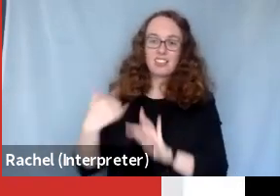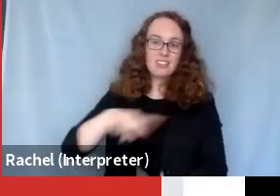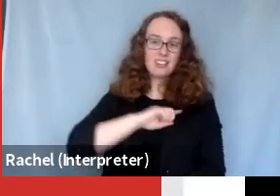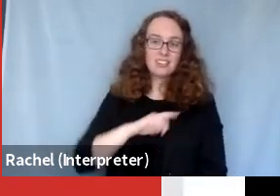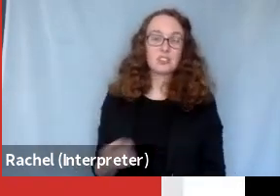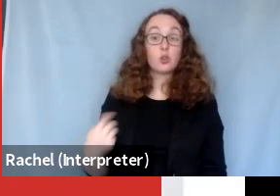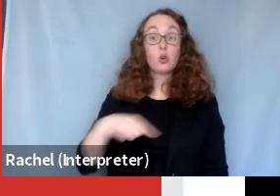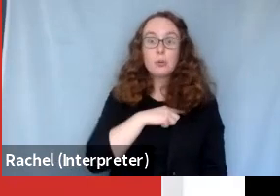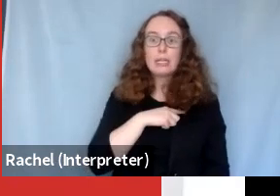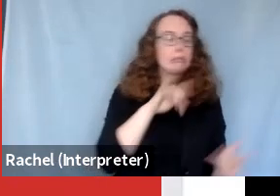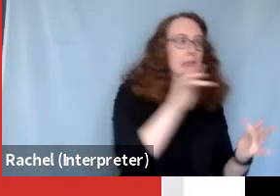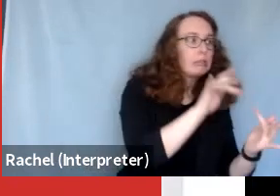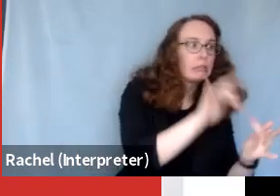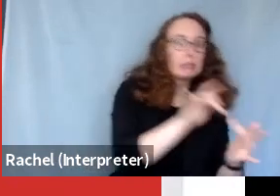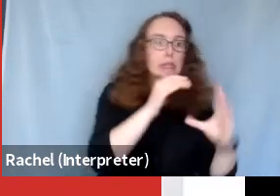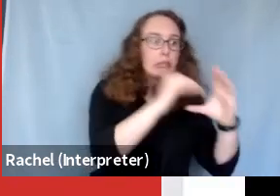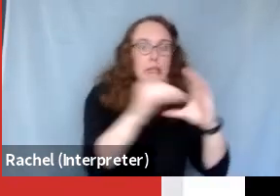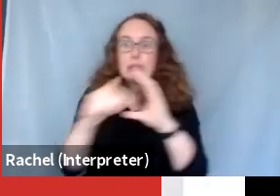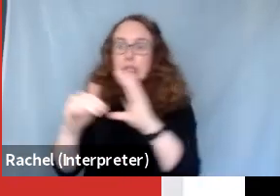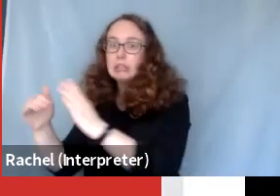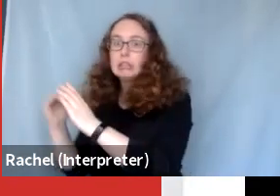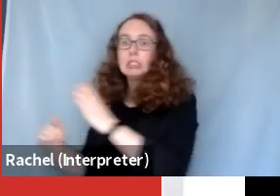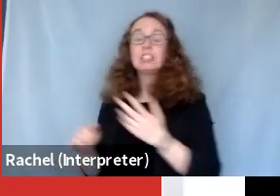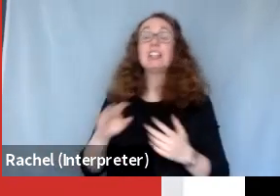the campus is about 96 percent accounted for but there are